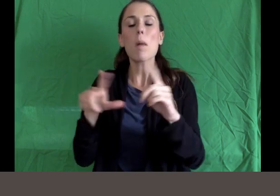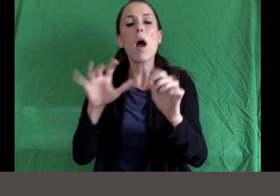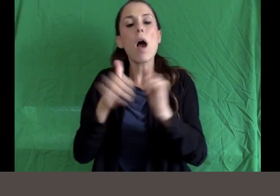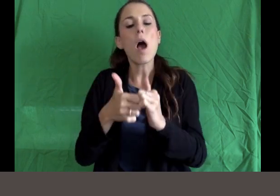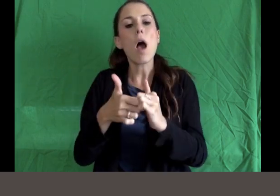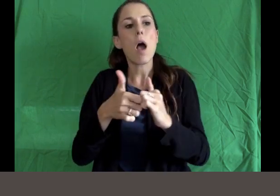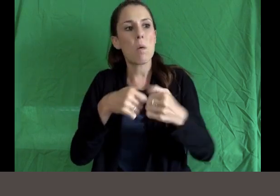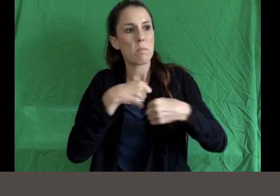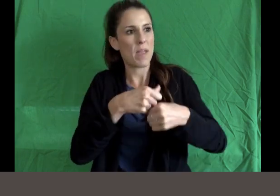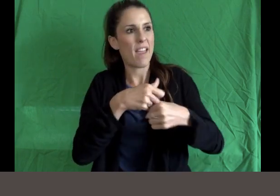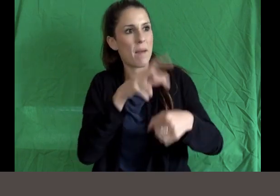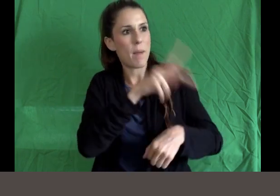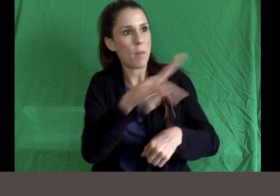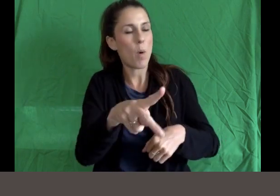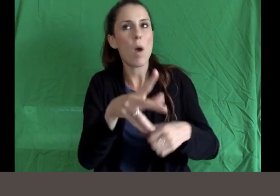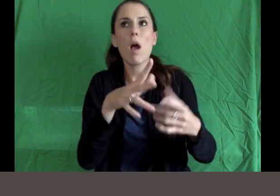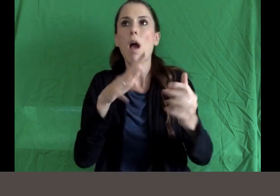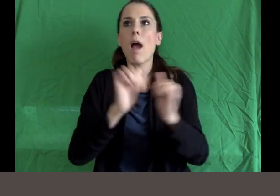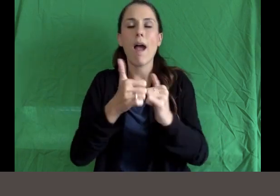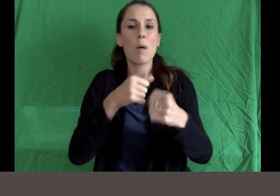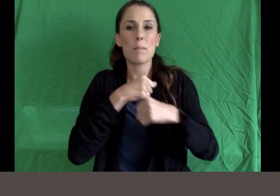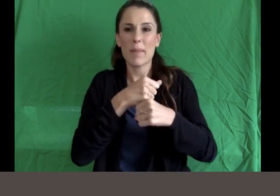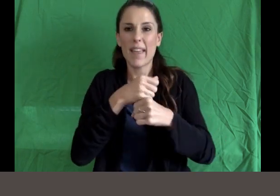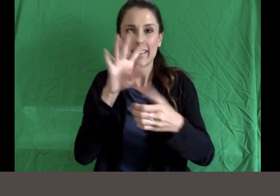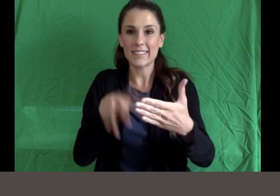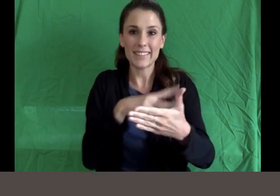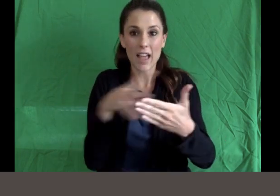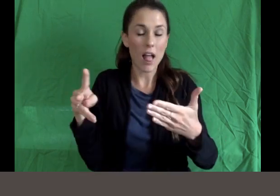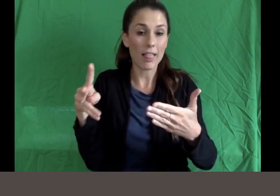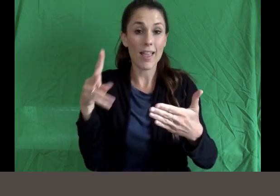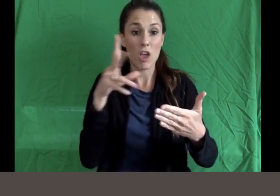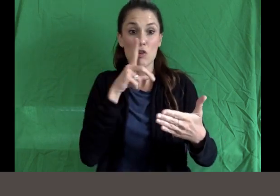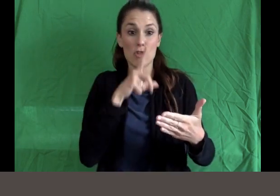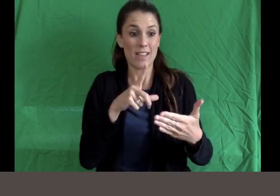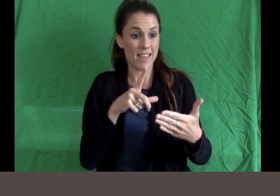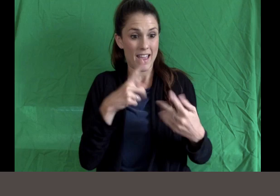do you design Excel sheets that are effective to use and effective to navigate through.